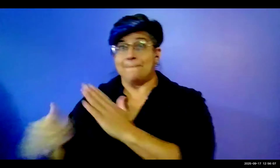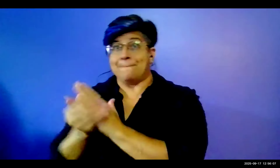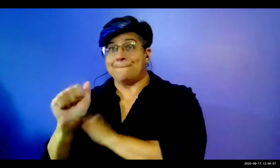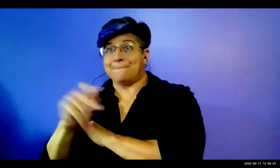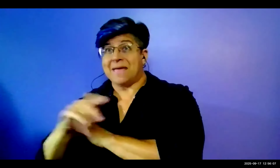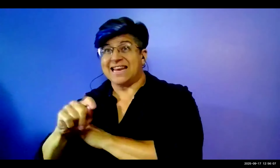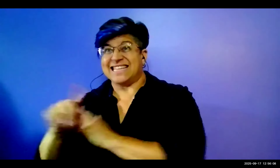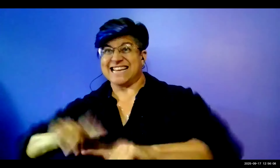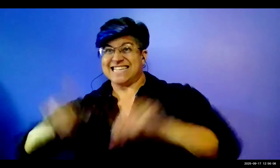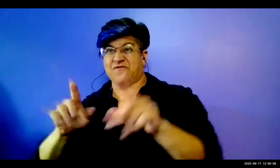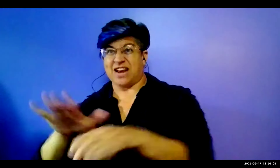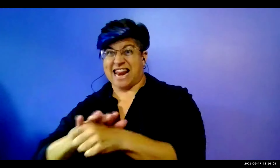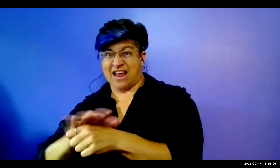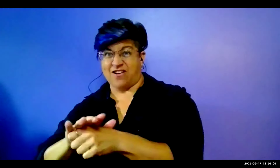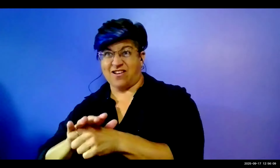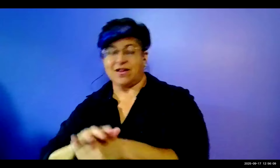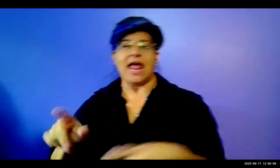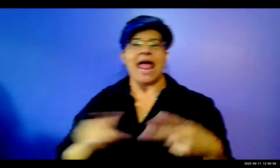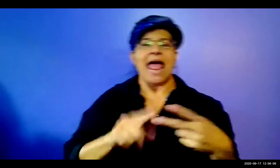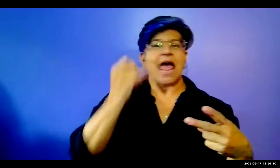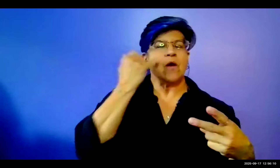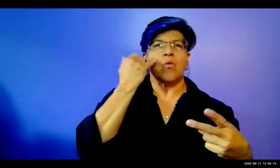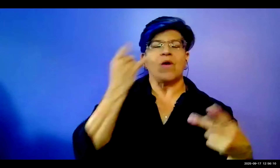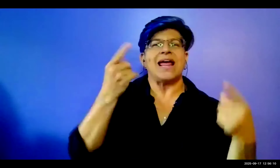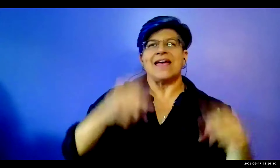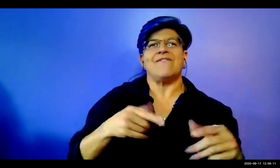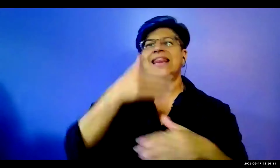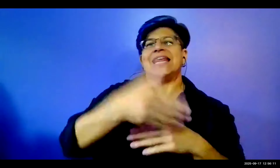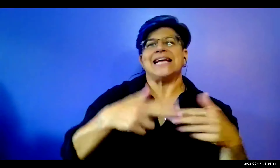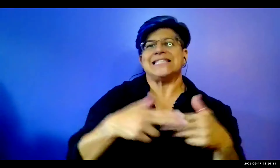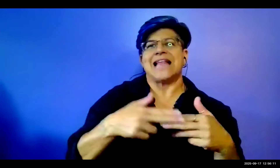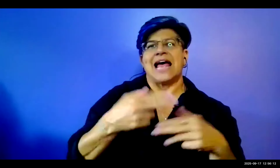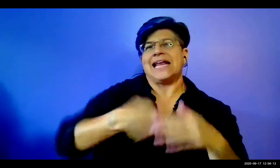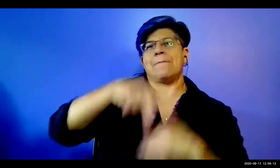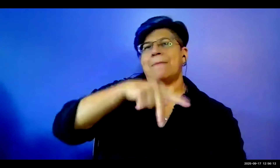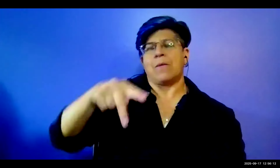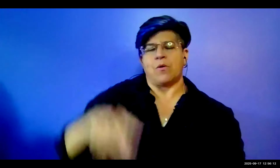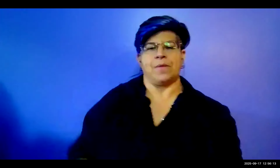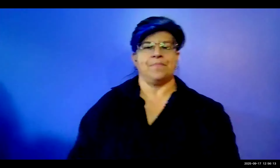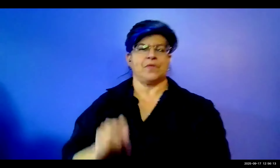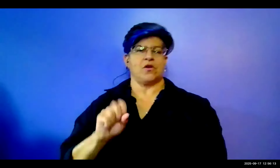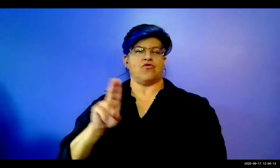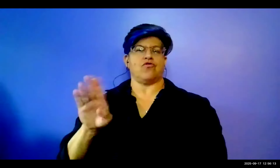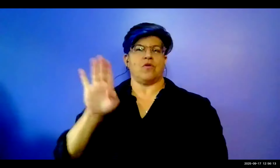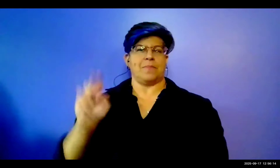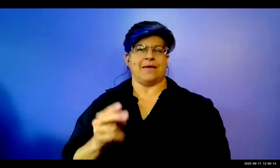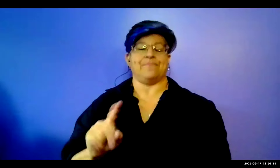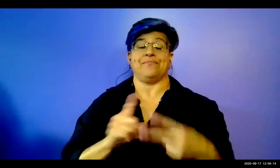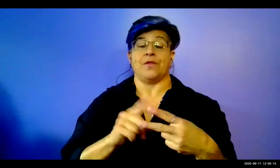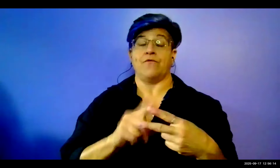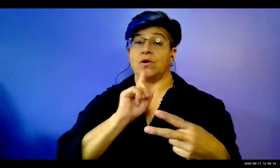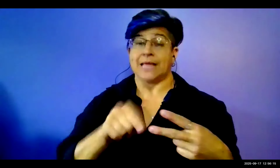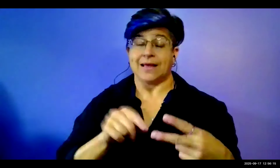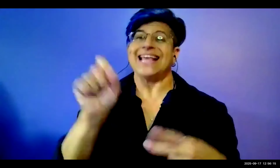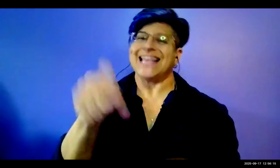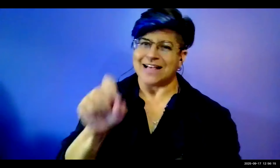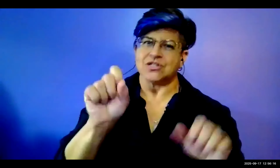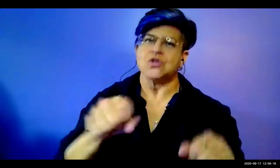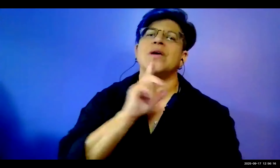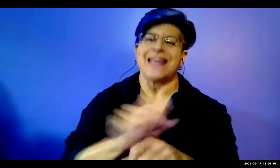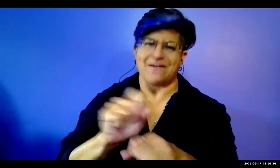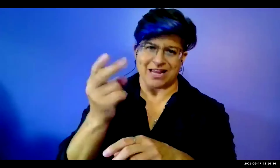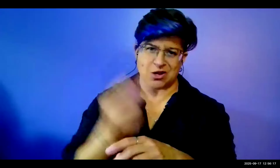Mm-hmm. Sure. So, to answer the first question, yes, you can definitely use it as an appendix.